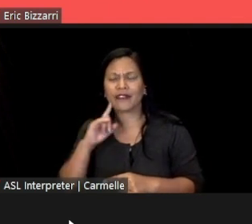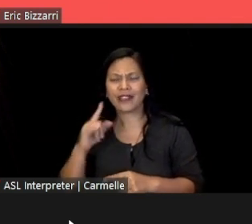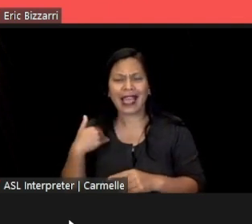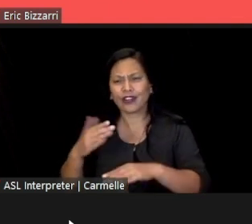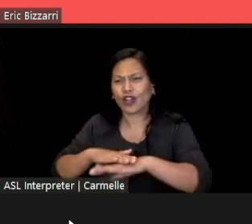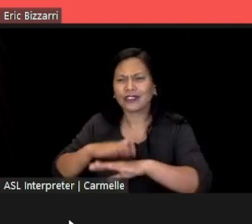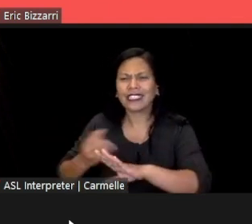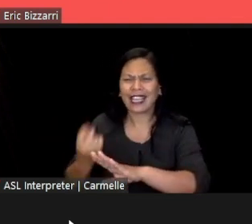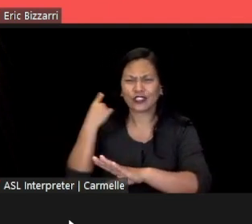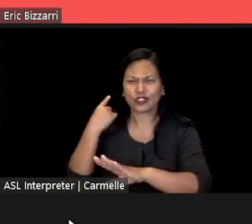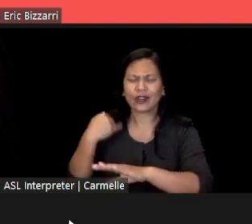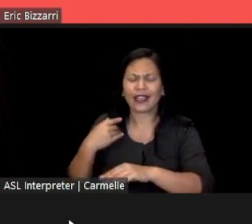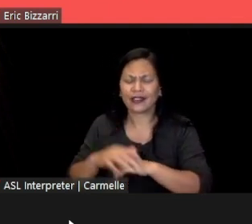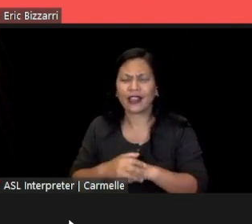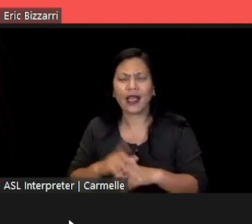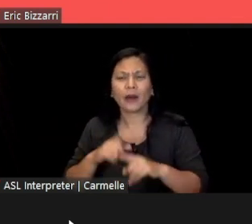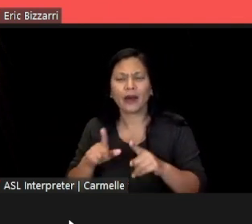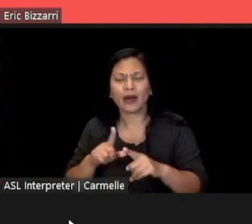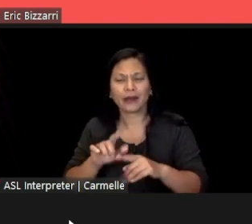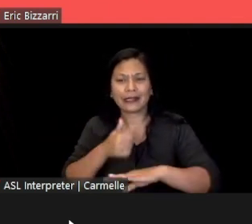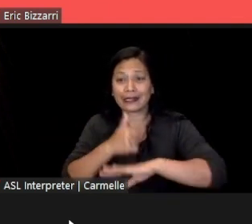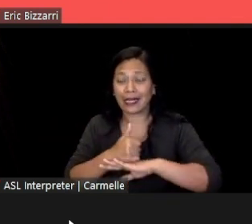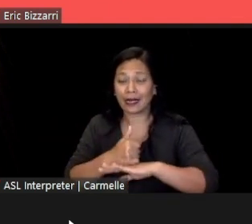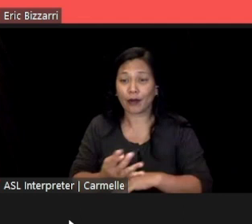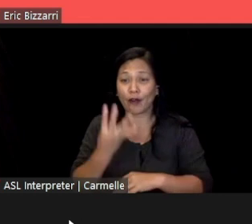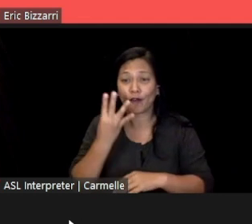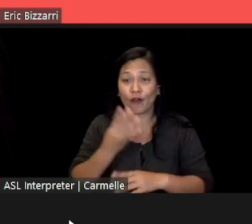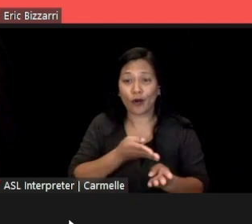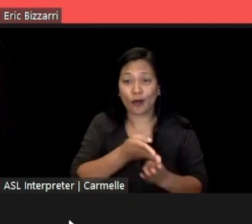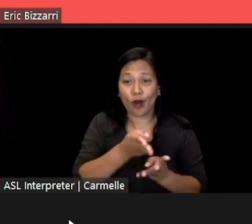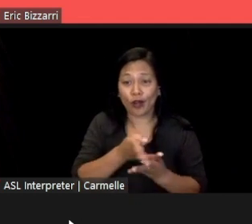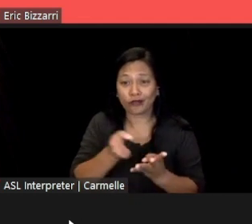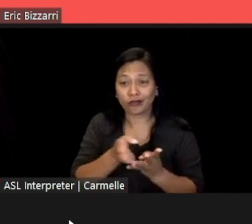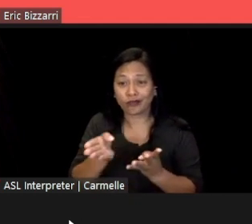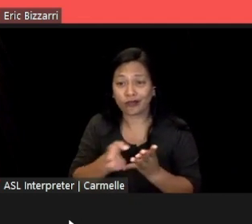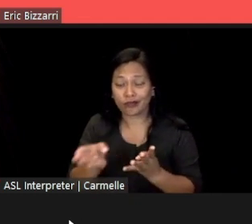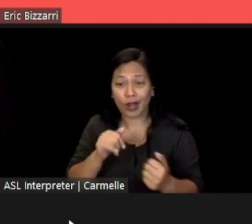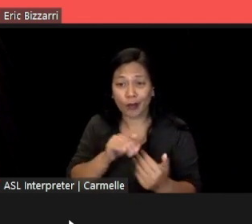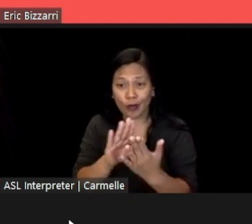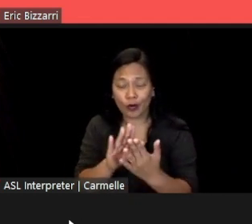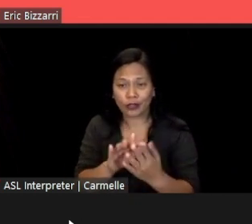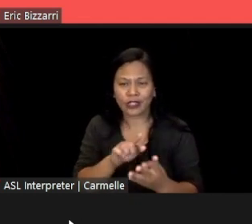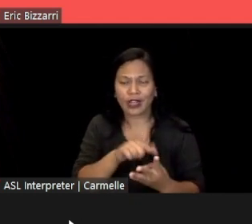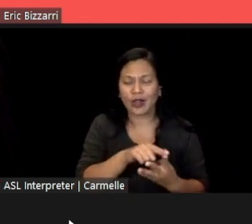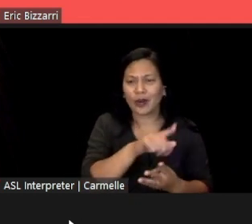We introduced almost like a four prong approach. I mentioned the PE factor was one of those prongs and that approach.